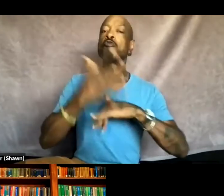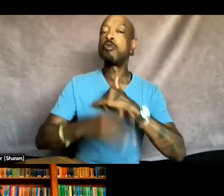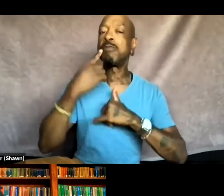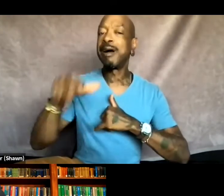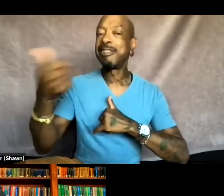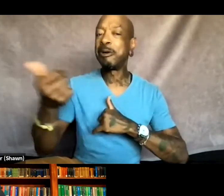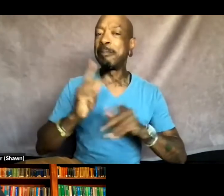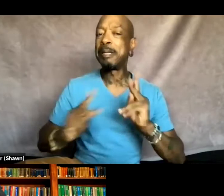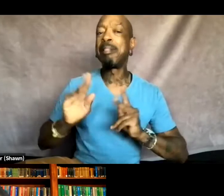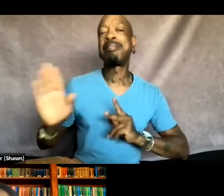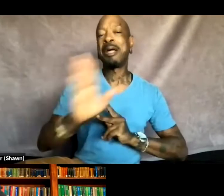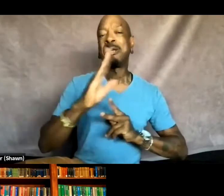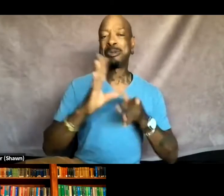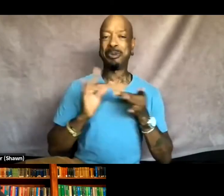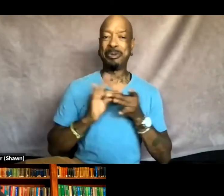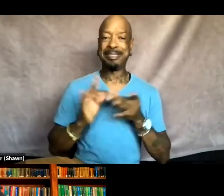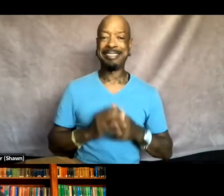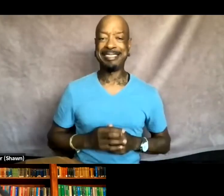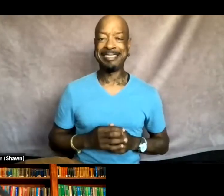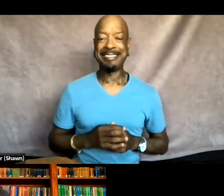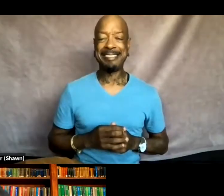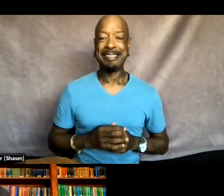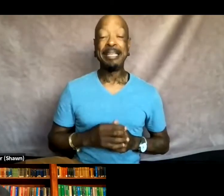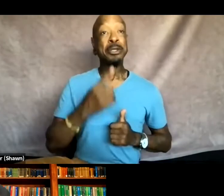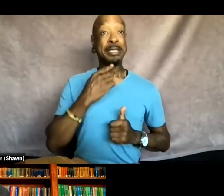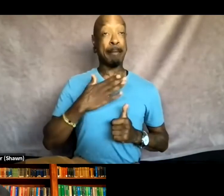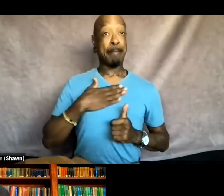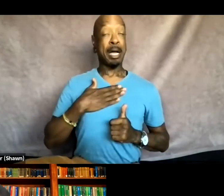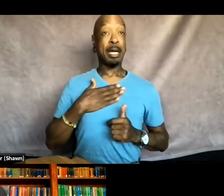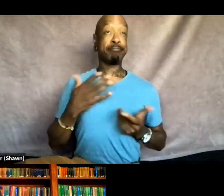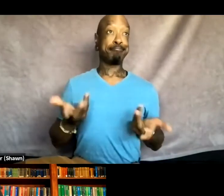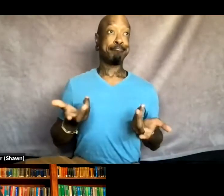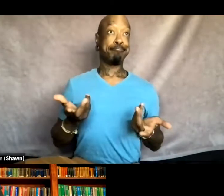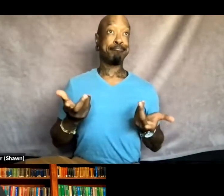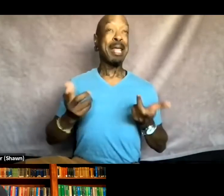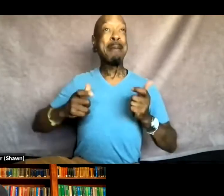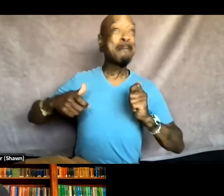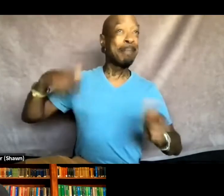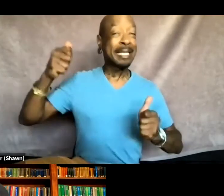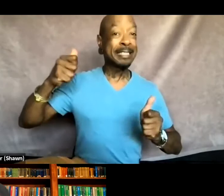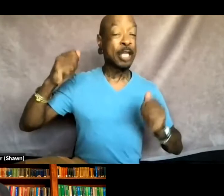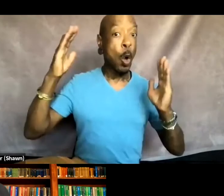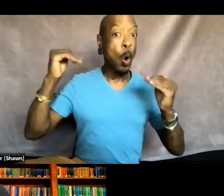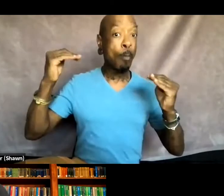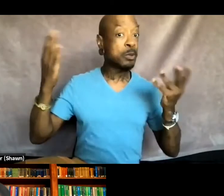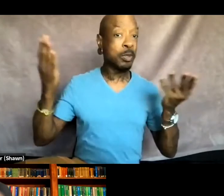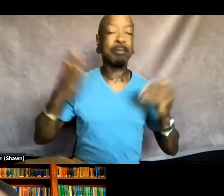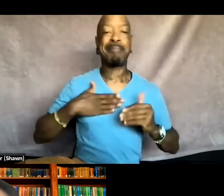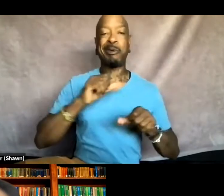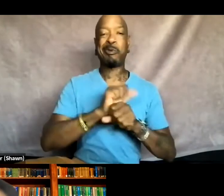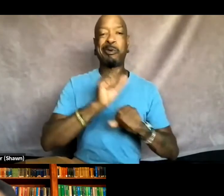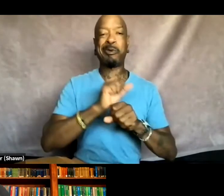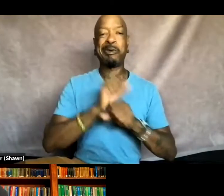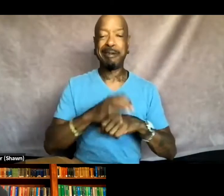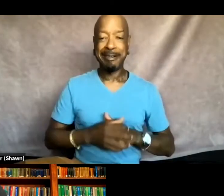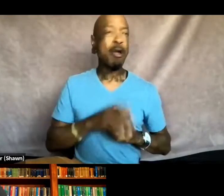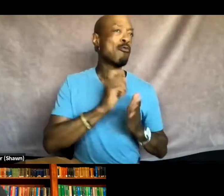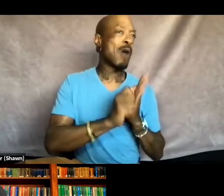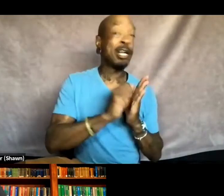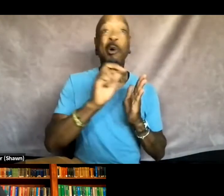Keah Brown: I'd say my biggest hope with my work writing or otherwise, if people come